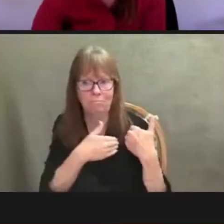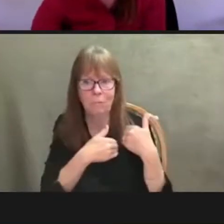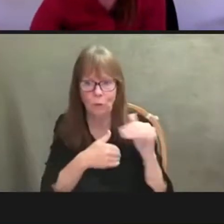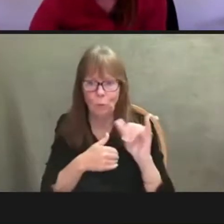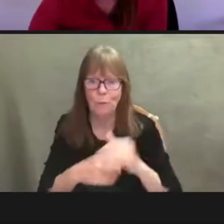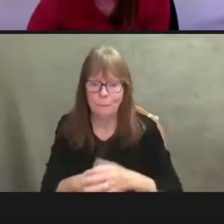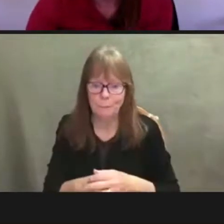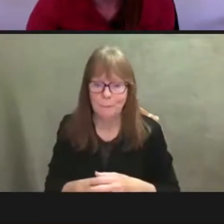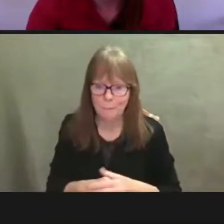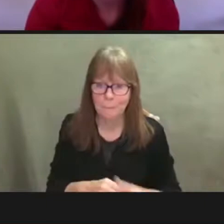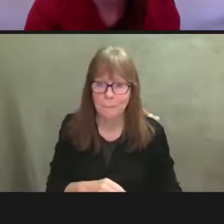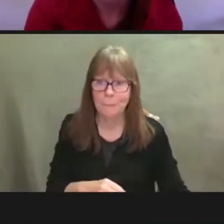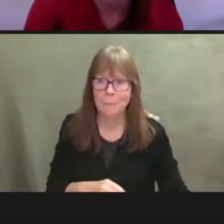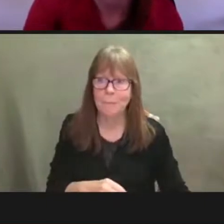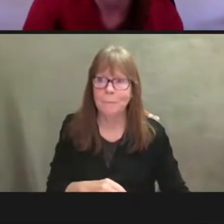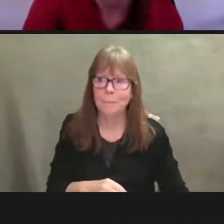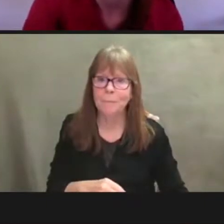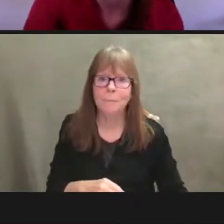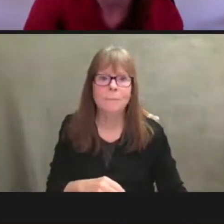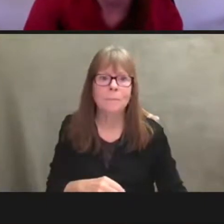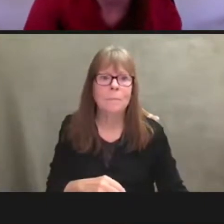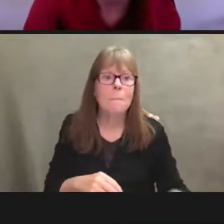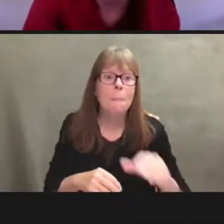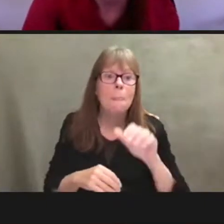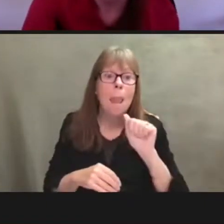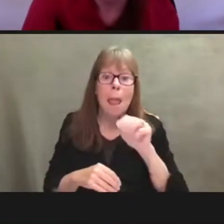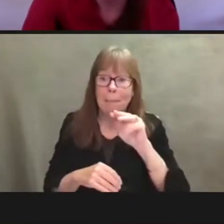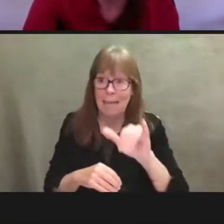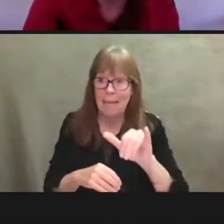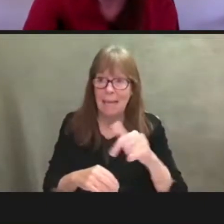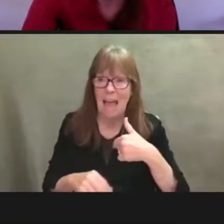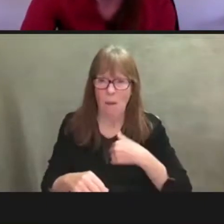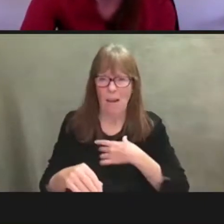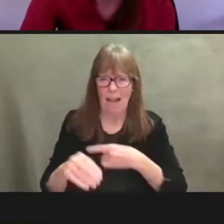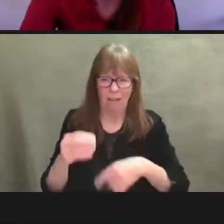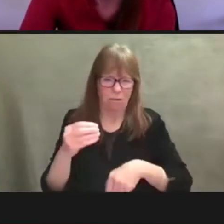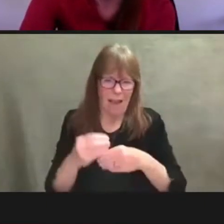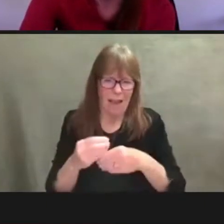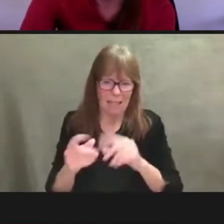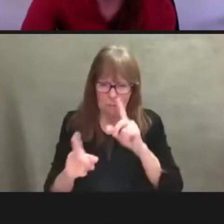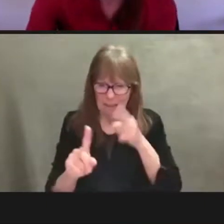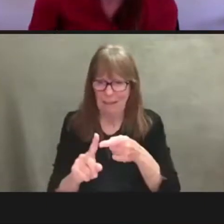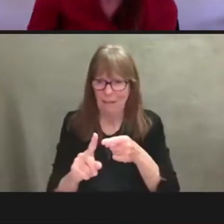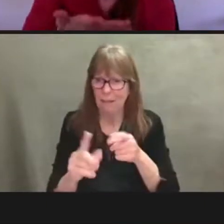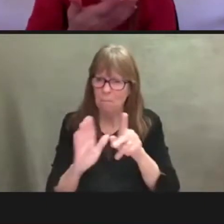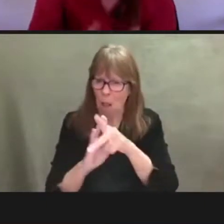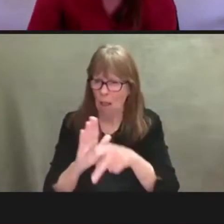So I'd like to follow with a specific policy consideration.